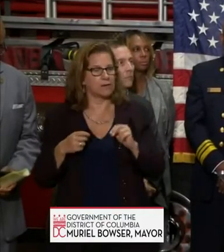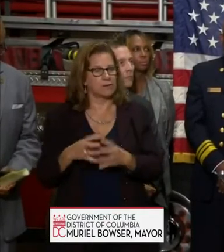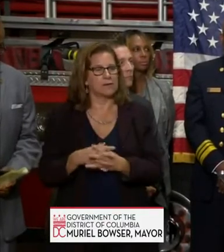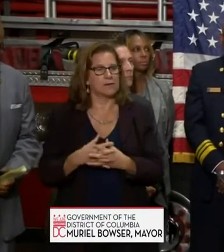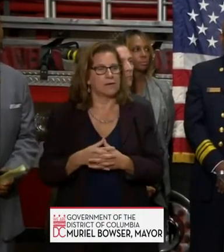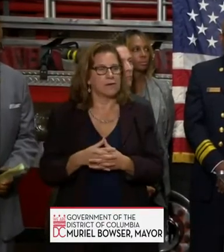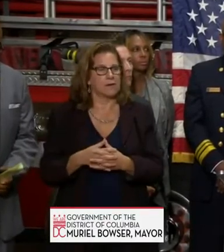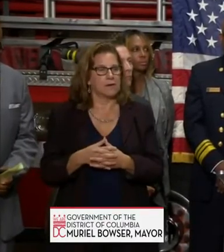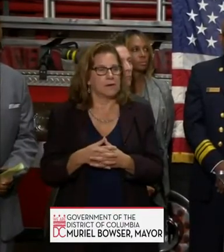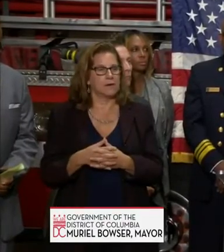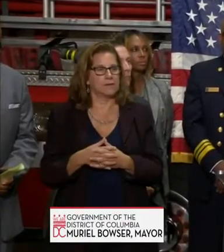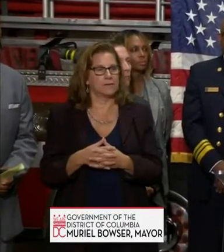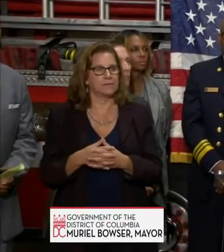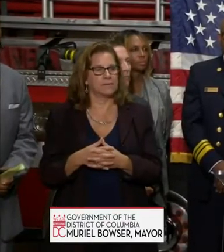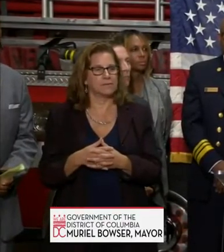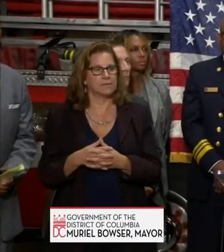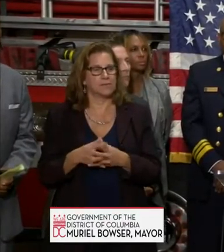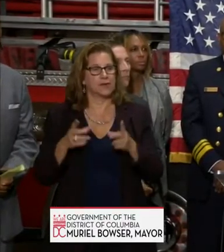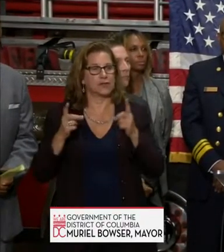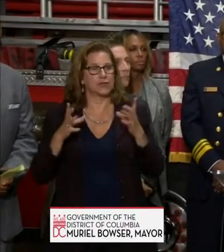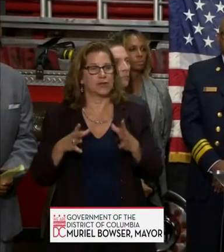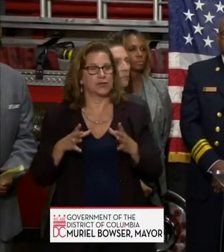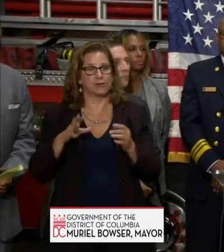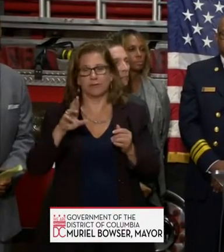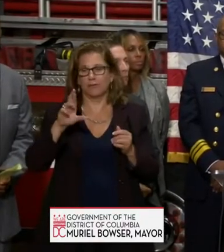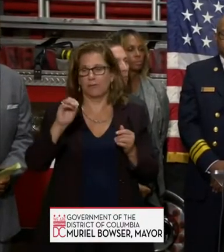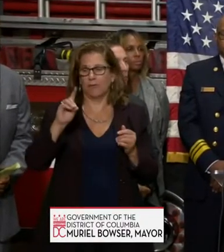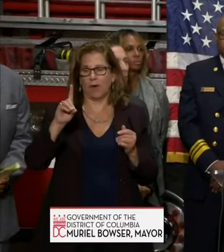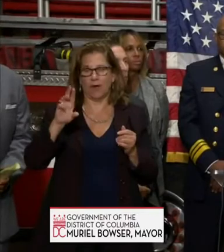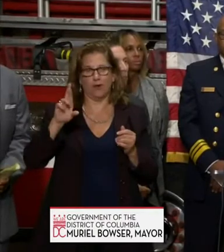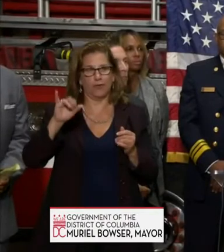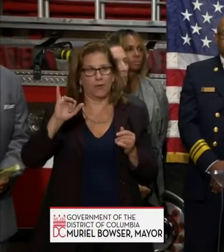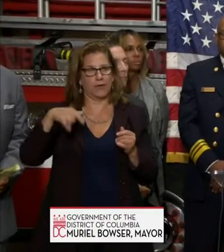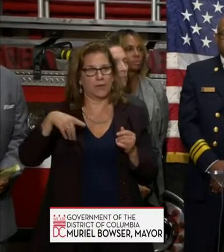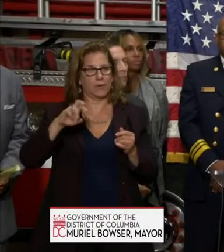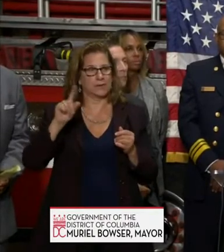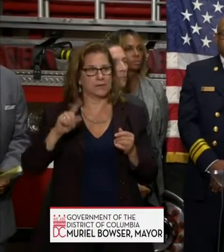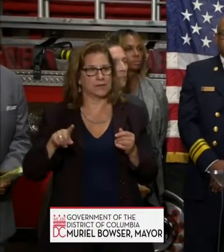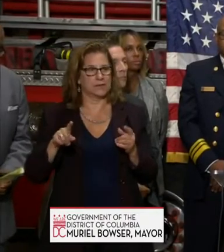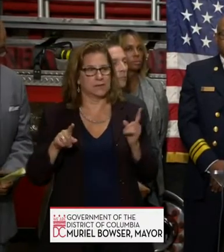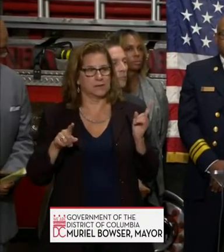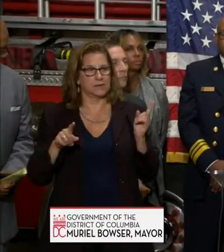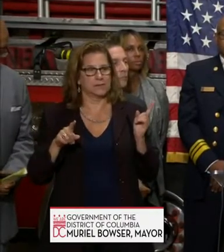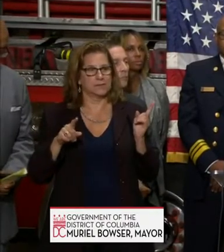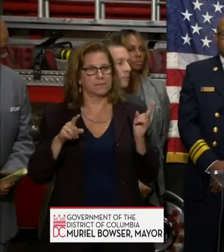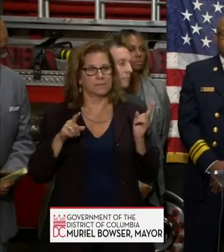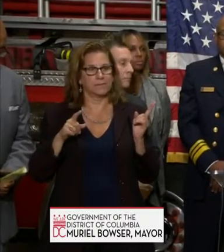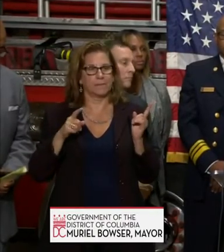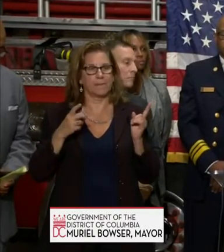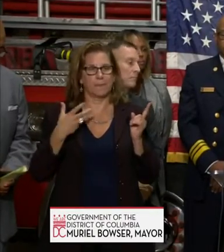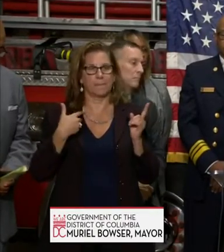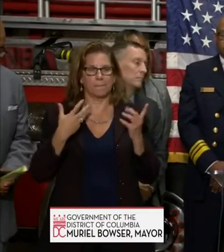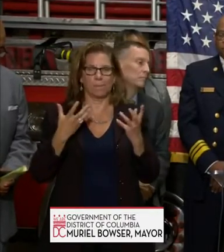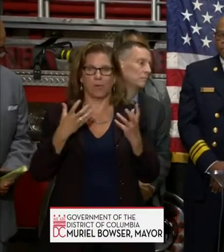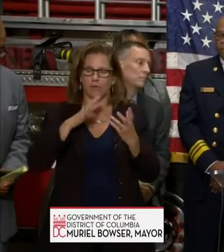RODRIGUEZ SUGGESTED WE ARE VERY CLOSELY COORDINATING WITH ALL OF THE AGENCIES THAT ARE HERE, ALL OF THE UTILITY COMPANIES TO